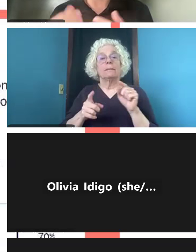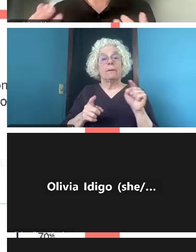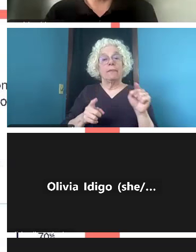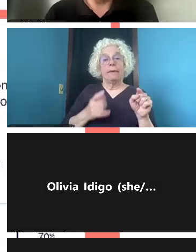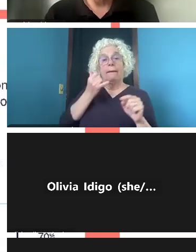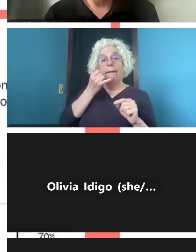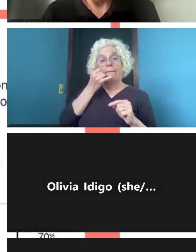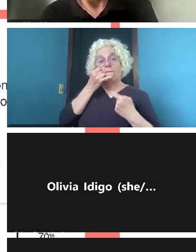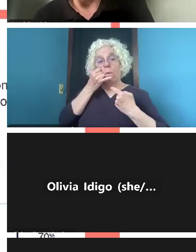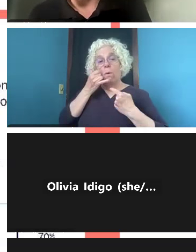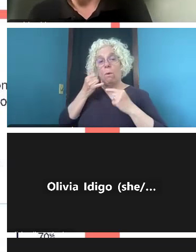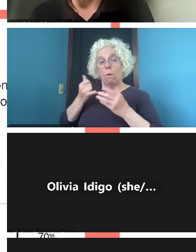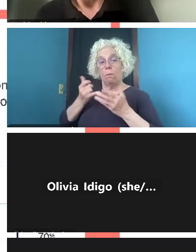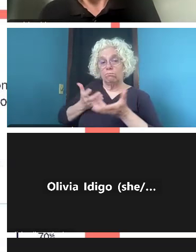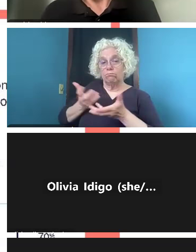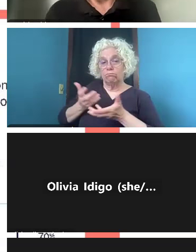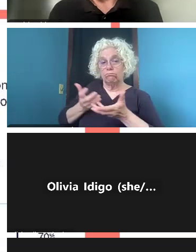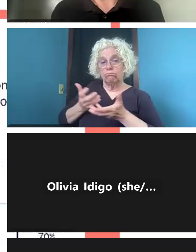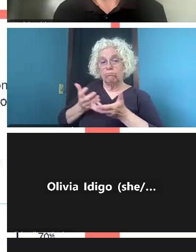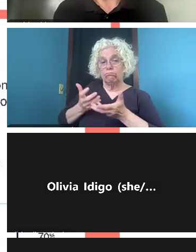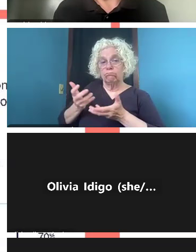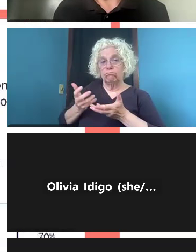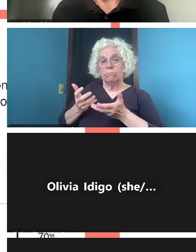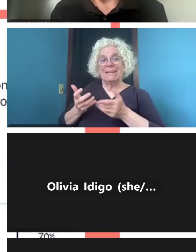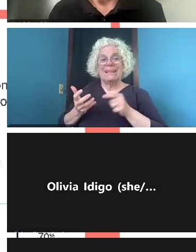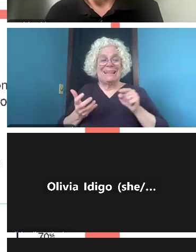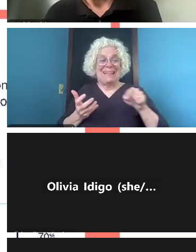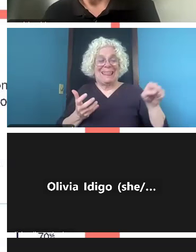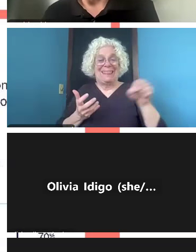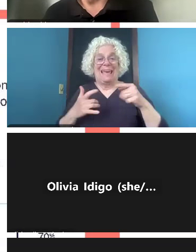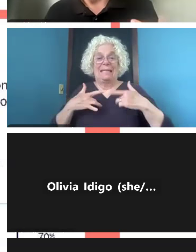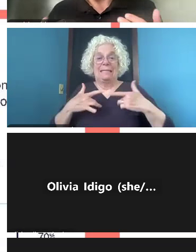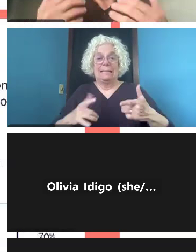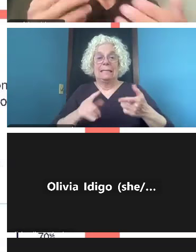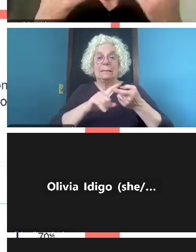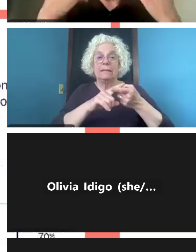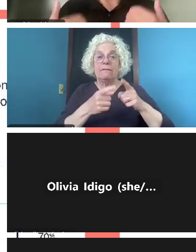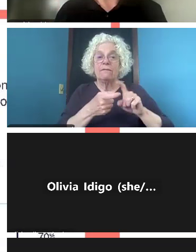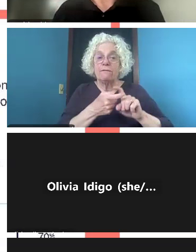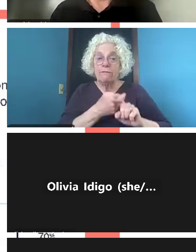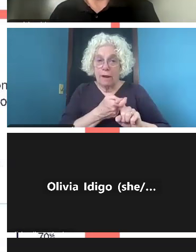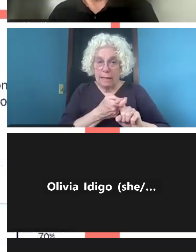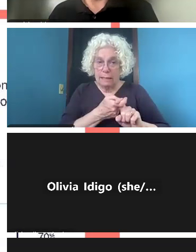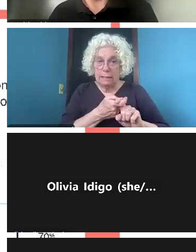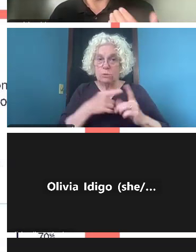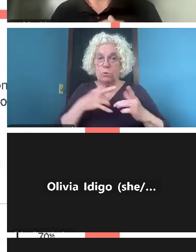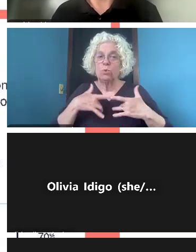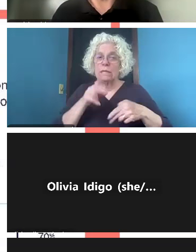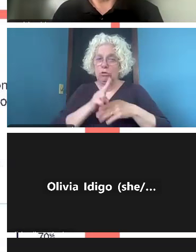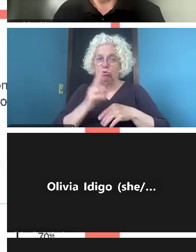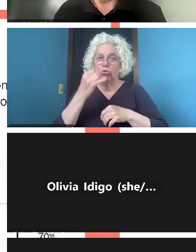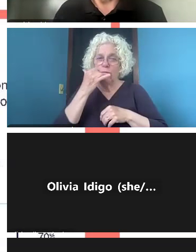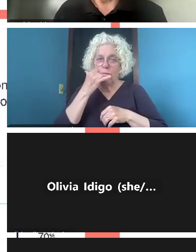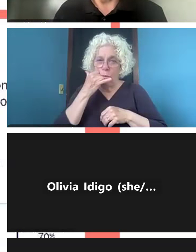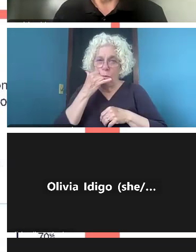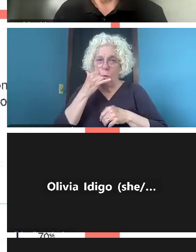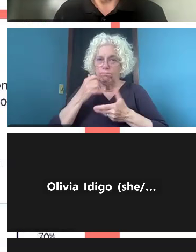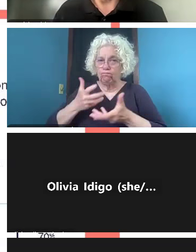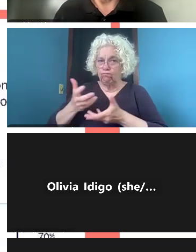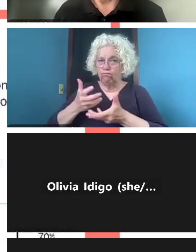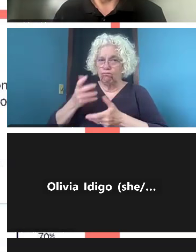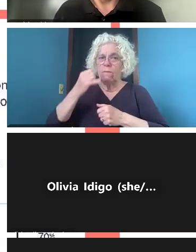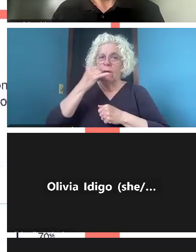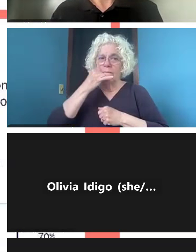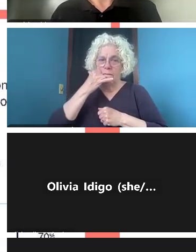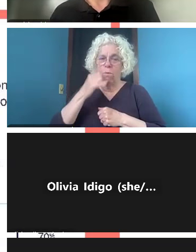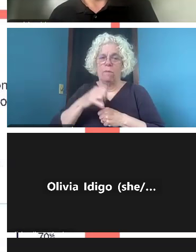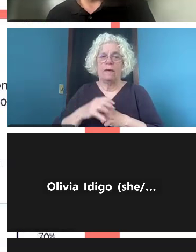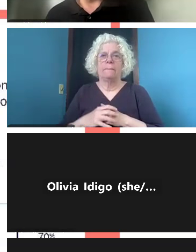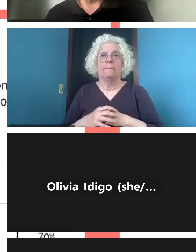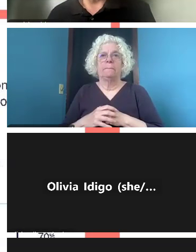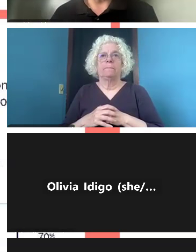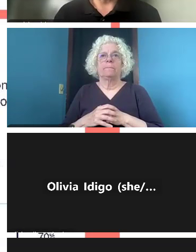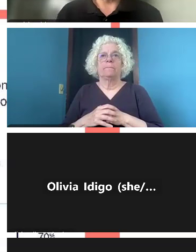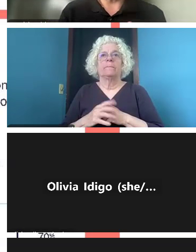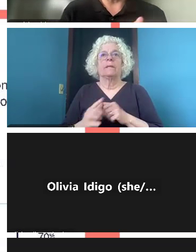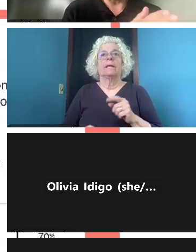we had more friends of our disproportionately impacted by suicide populations that we're talking to them by phone by some of our other populations as well.